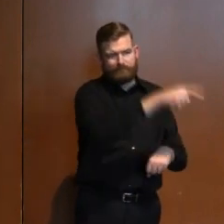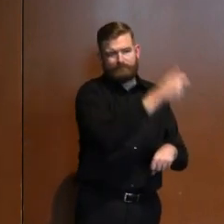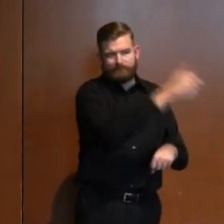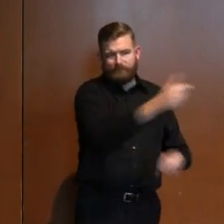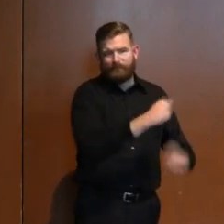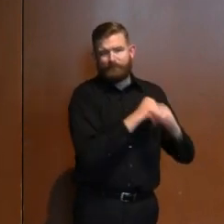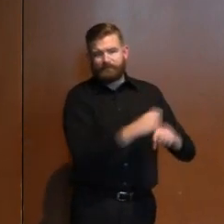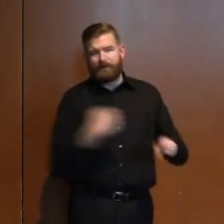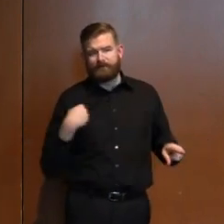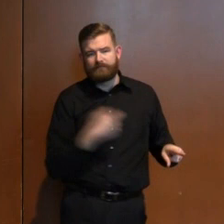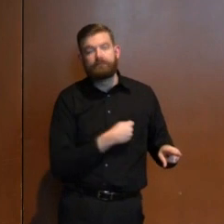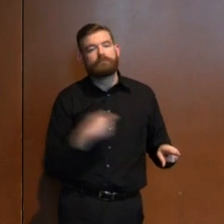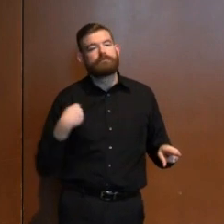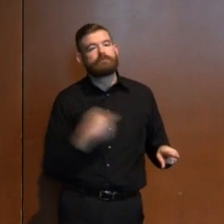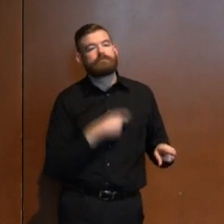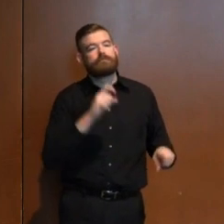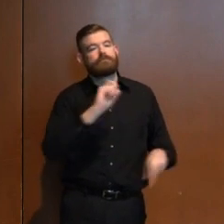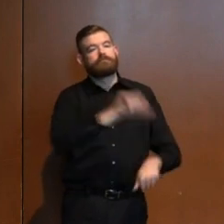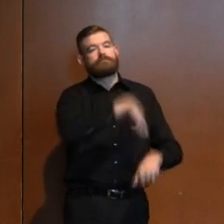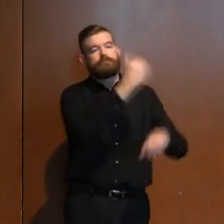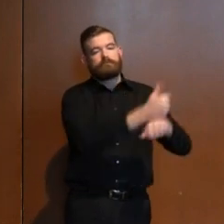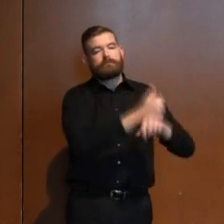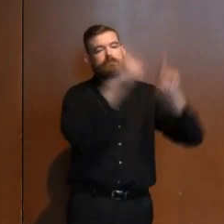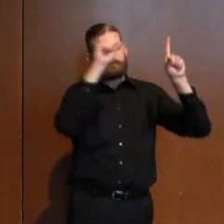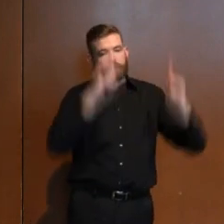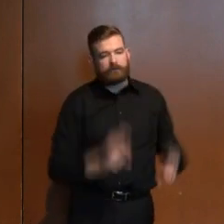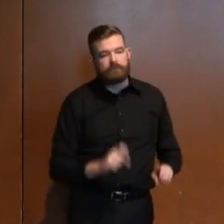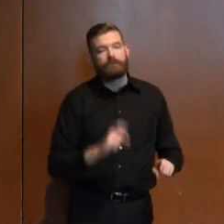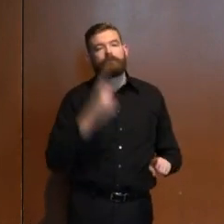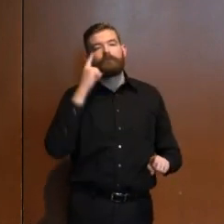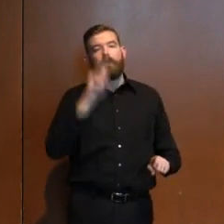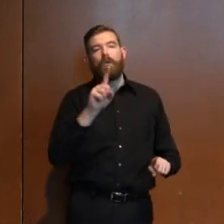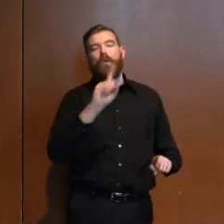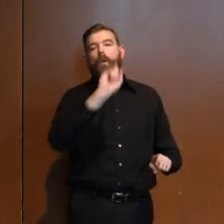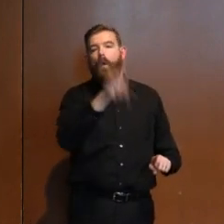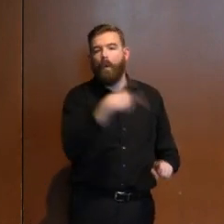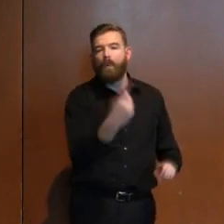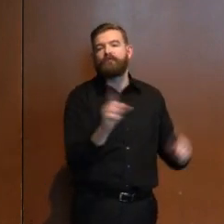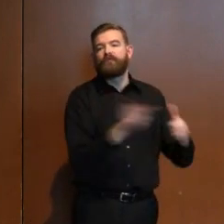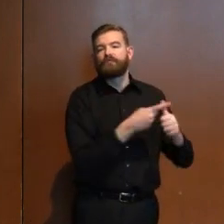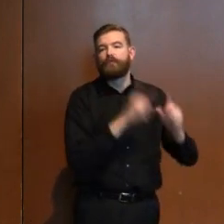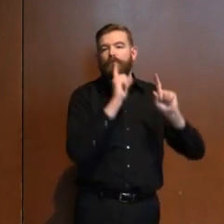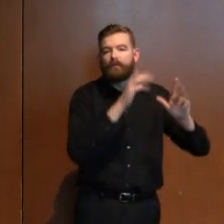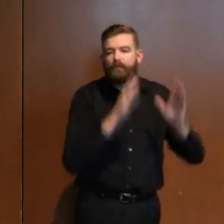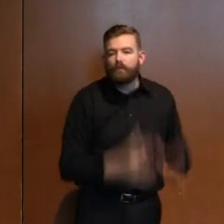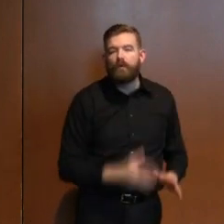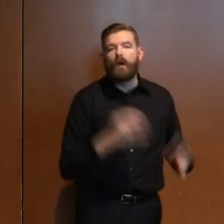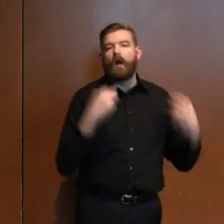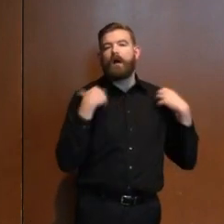THAT PROTECT US. BUT WE'RE STRUGGLING IN THAT BALANCE OF HOW TO SET THAT UP FOR FIRST RESPONDERS AND HEALTH